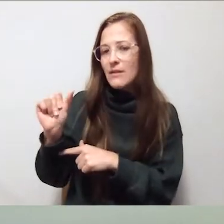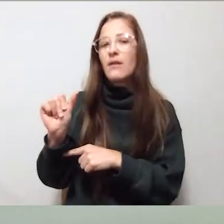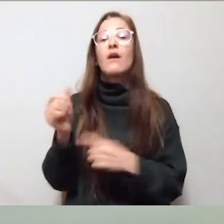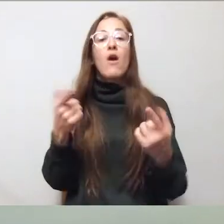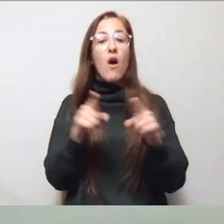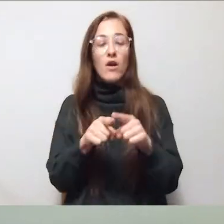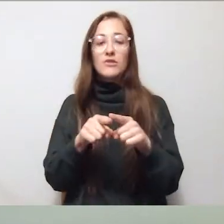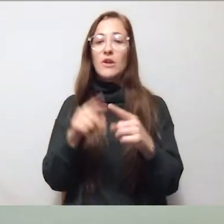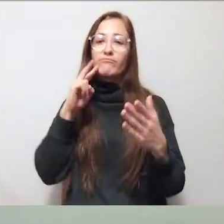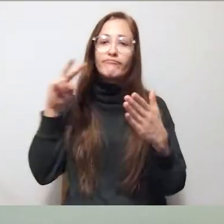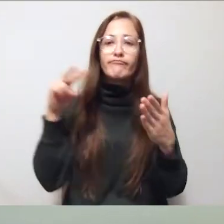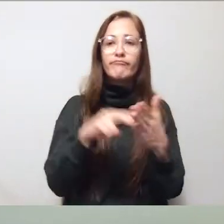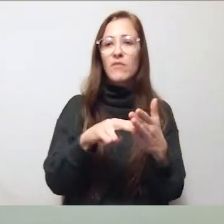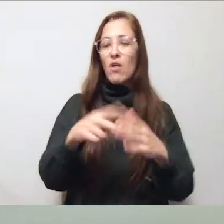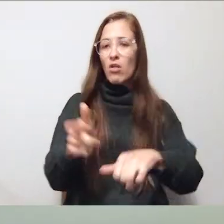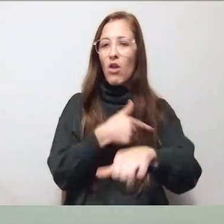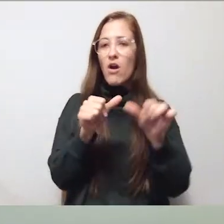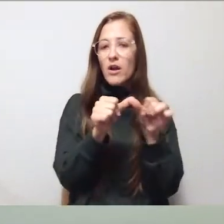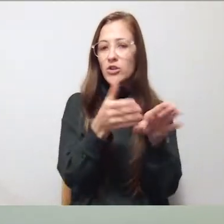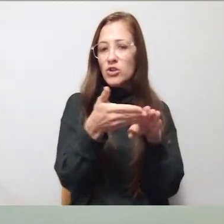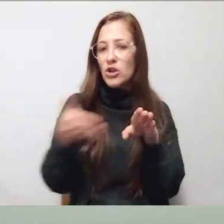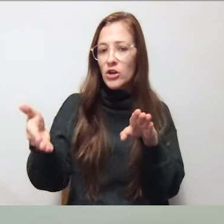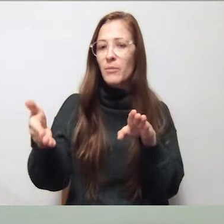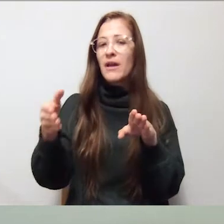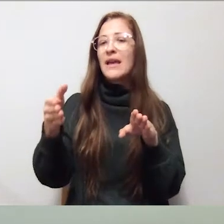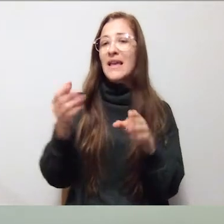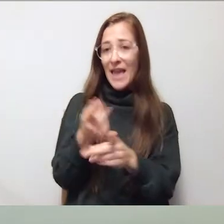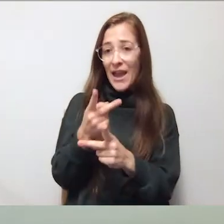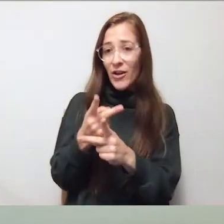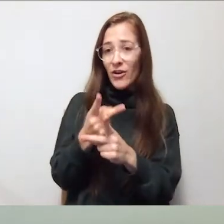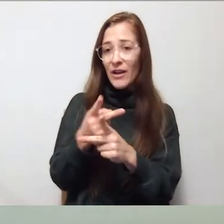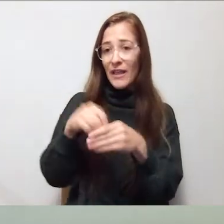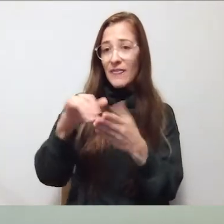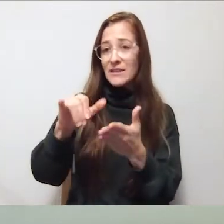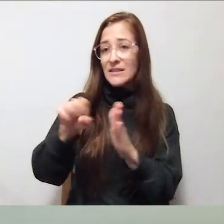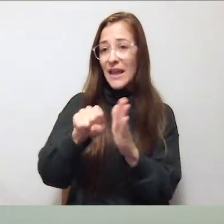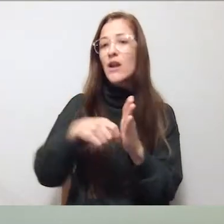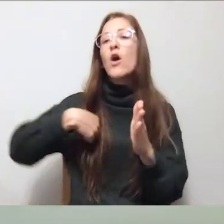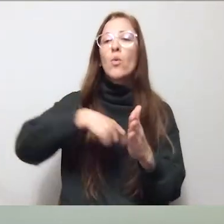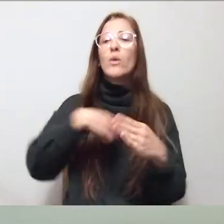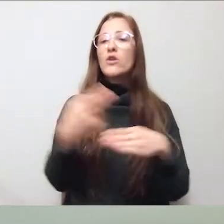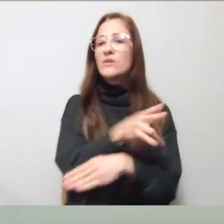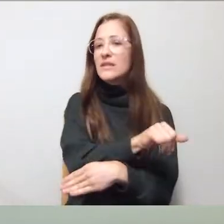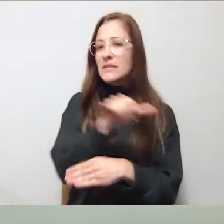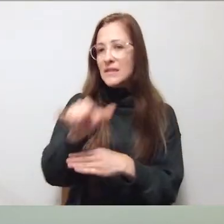and support structure in the state, we utilize the same, you know, network of licensed home care agencies,